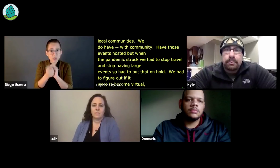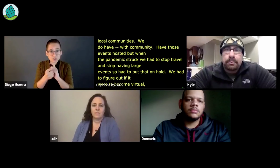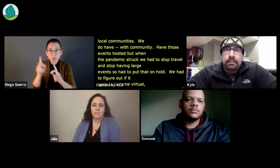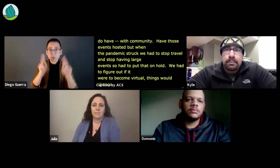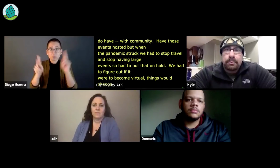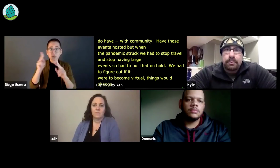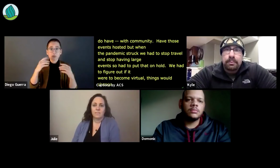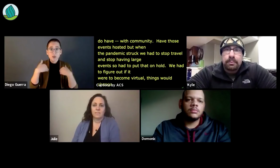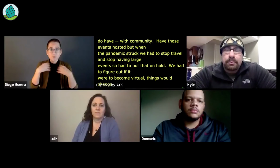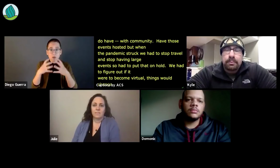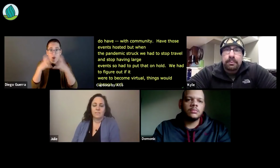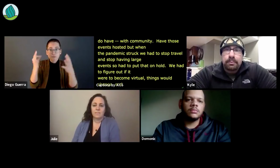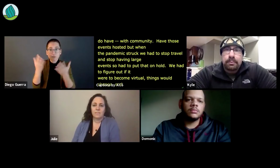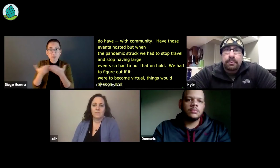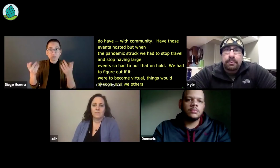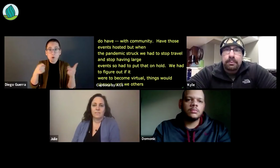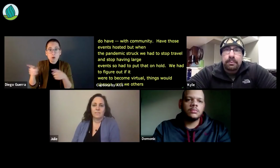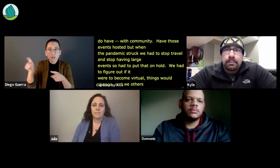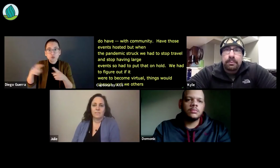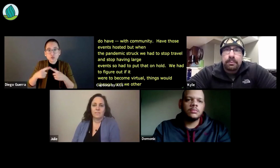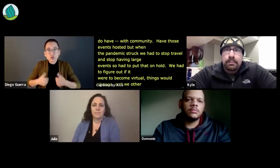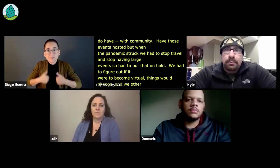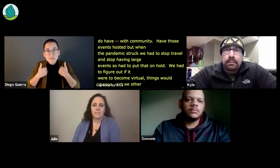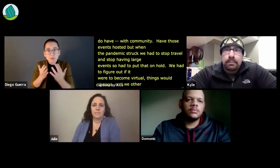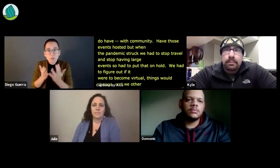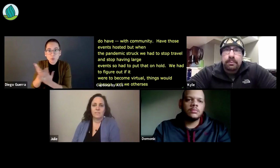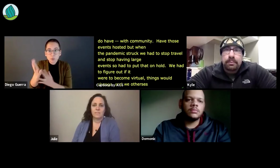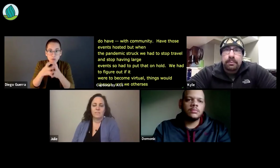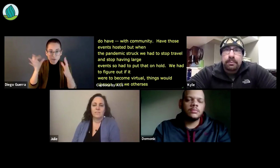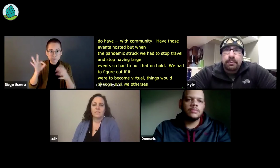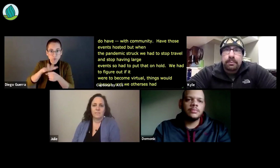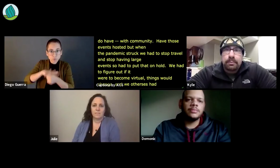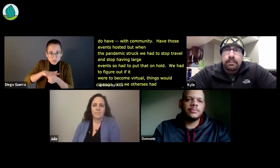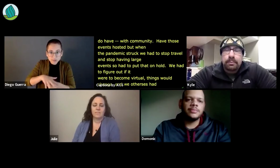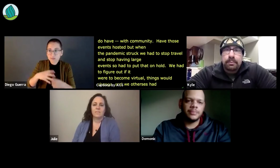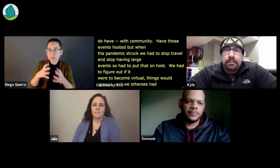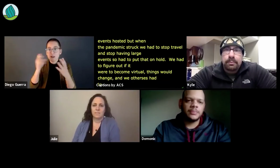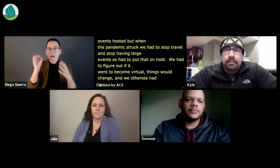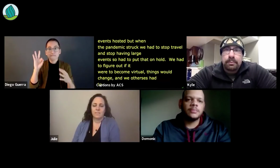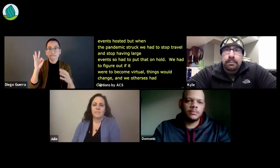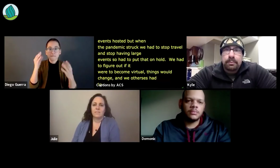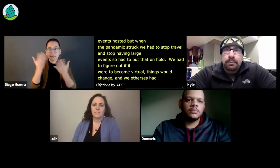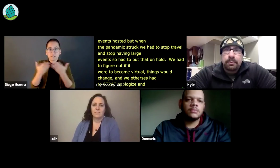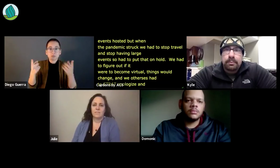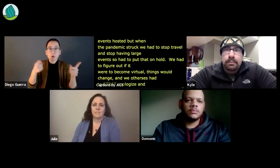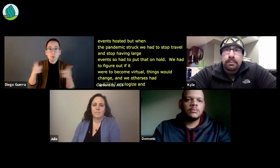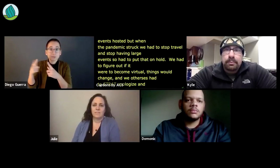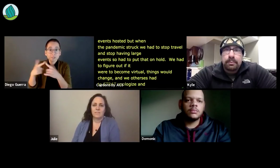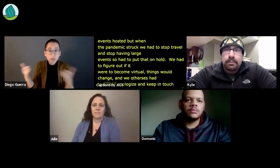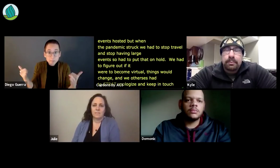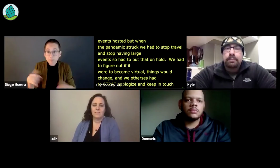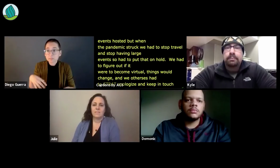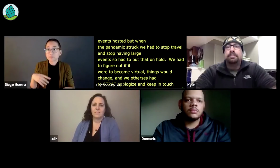because folks everywhere have a lot of things going on, a lot of stress. They've got to survive. They've got to figure things out.